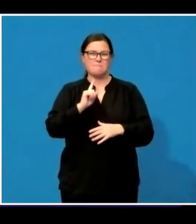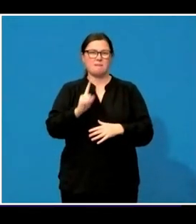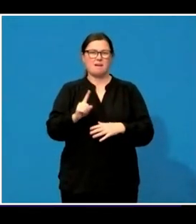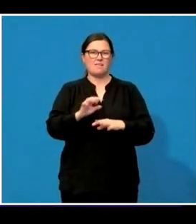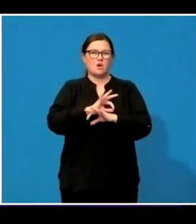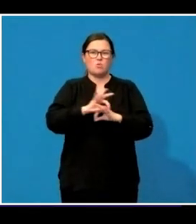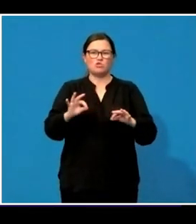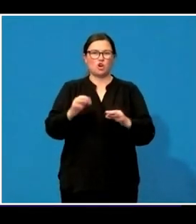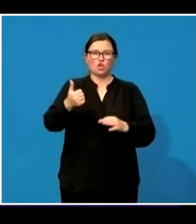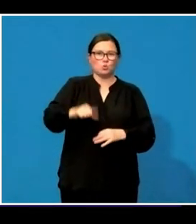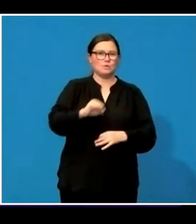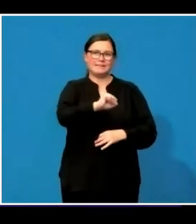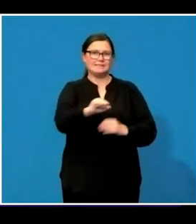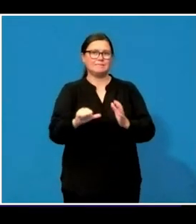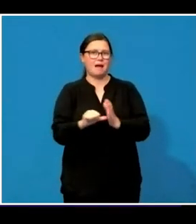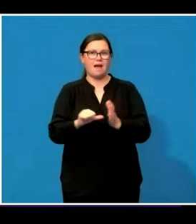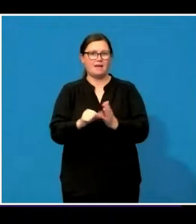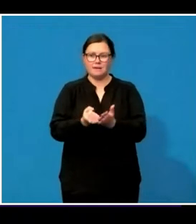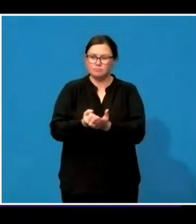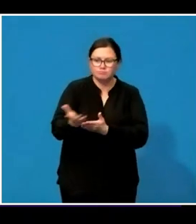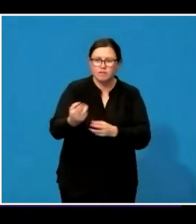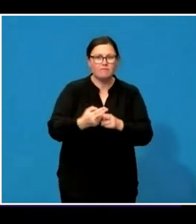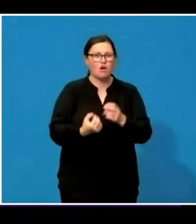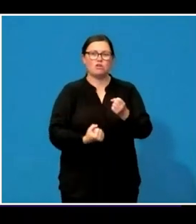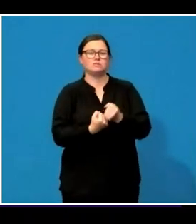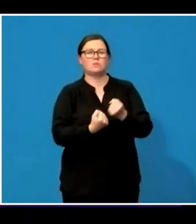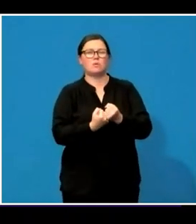So, there was provision in a plan that wasn't being utilised? That's correct.